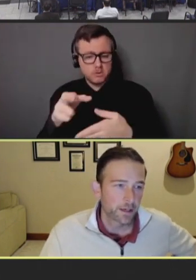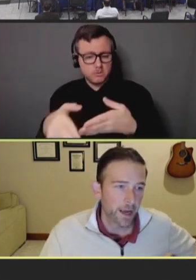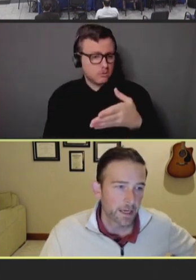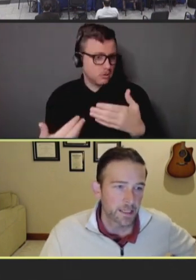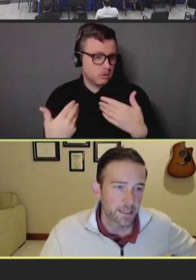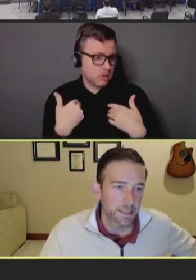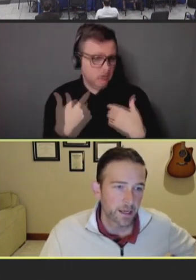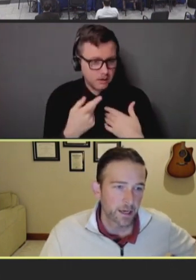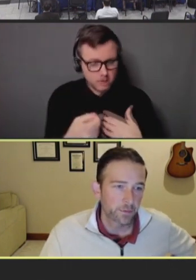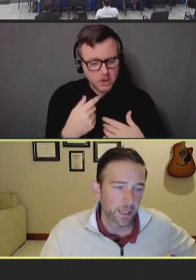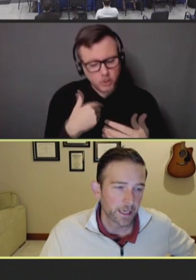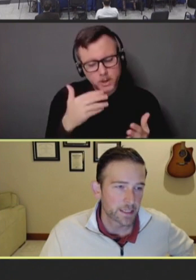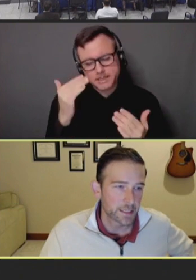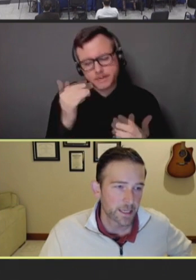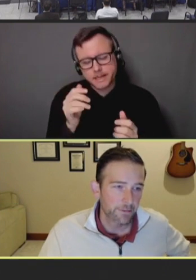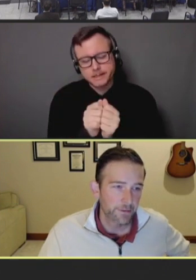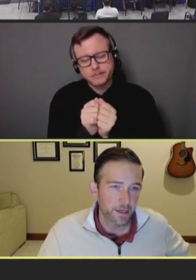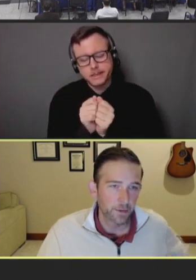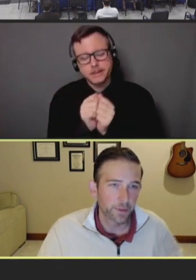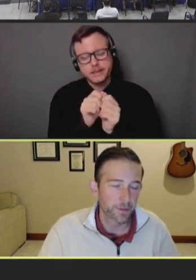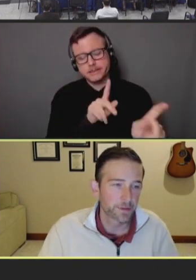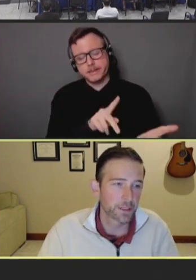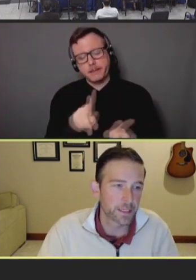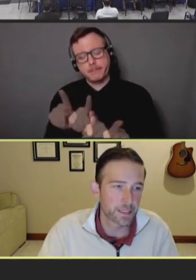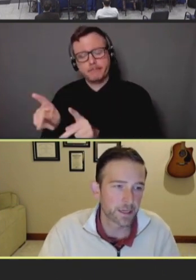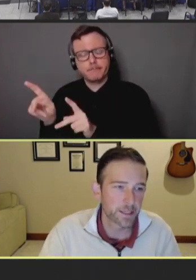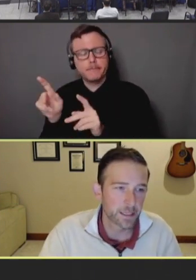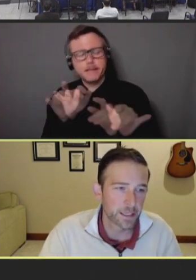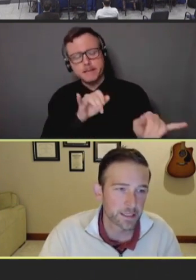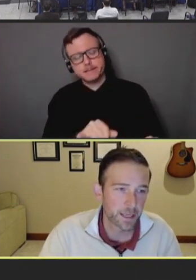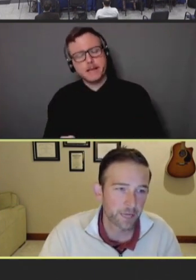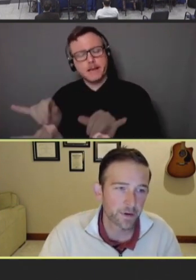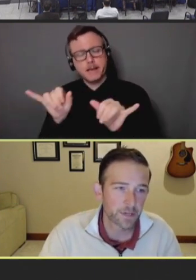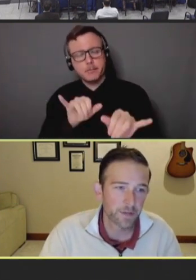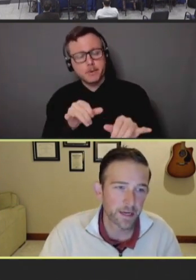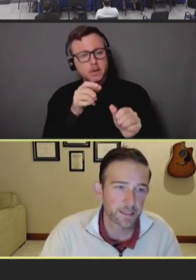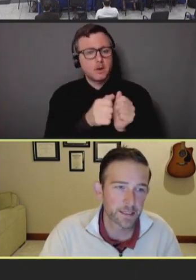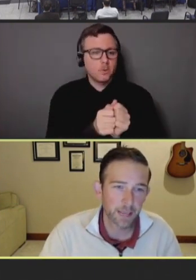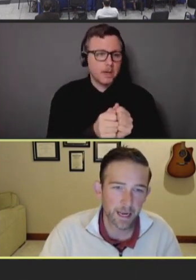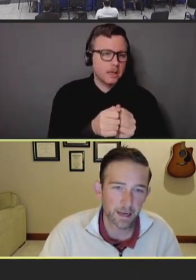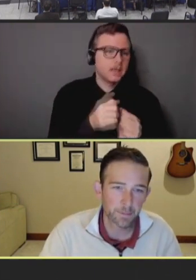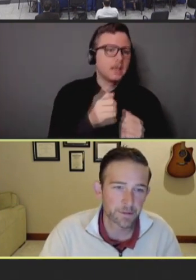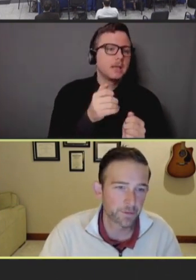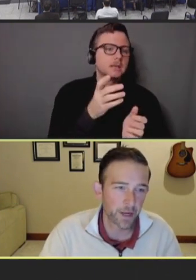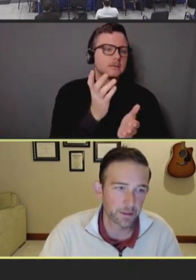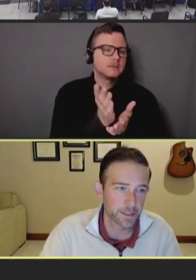a vaccine study related to safety with solicited unsolicited adverse events, labs, vitals,